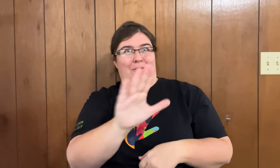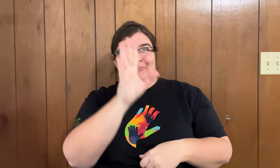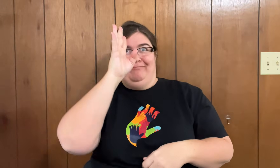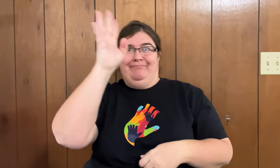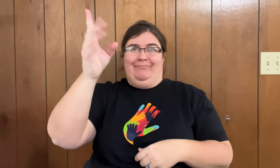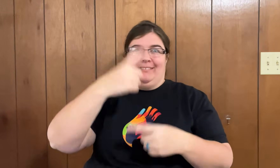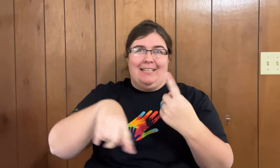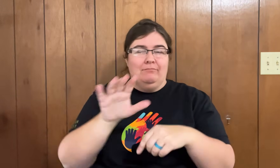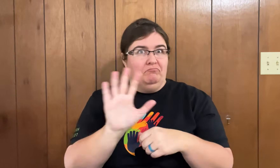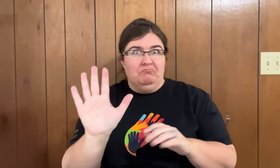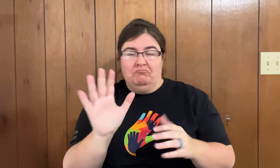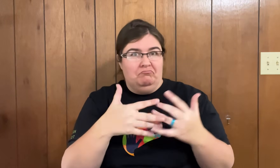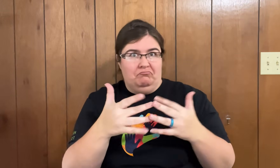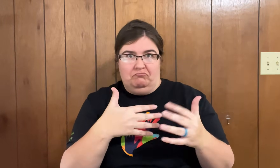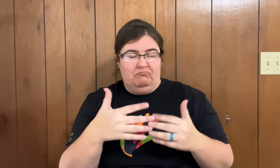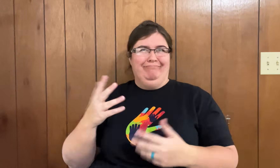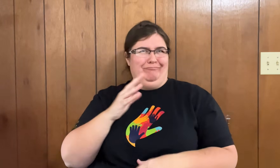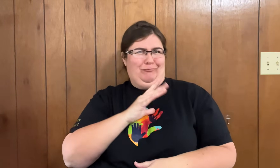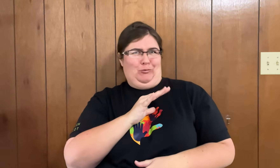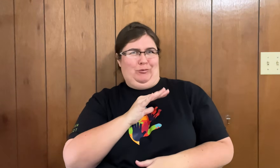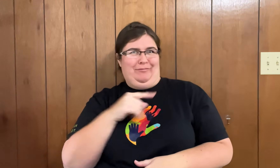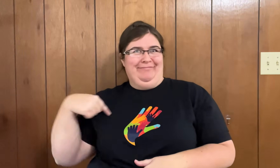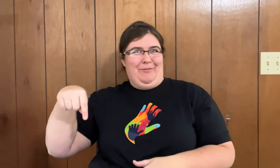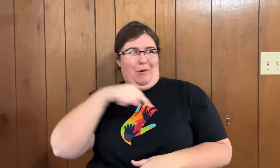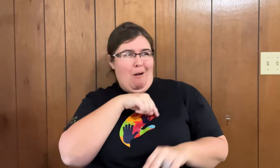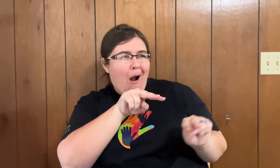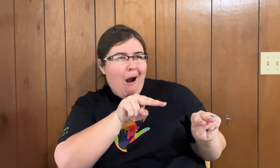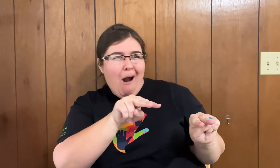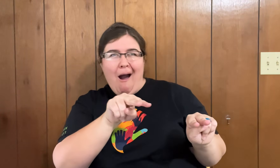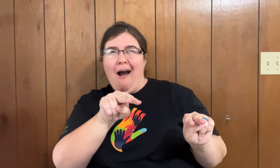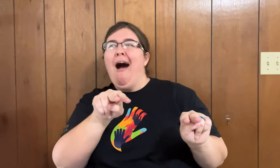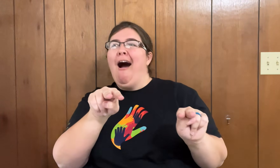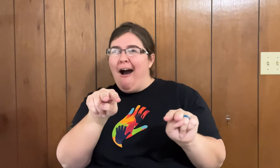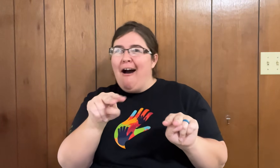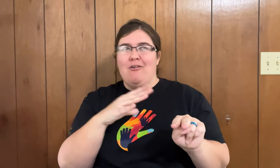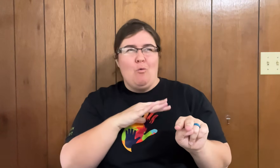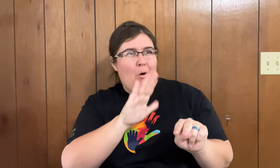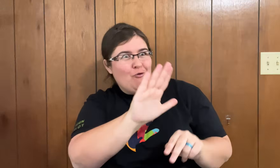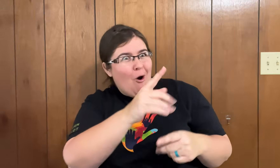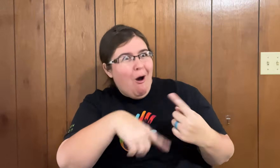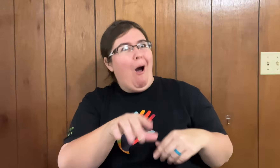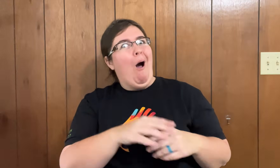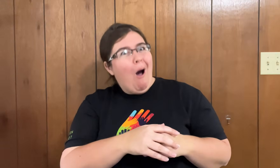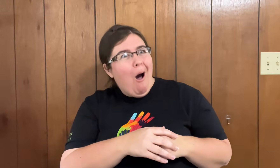home signs, and made up signs which was so cool to observe. We were loving learning